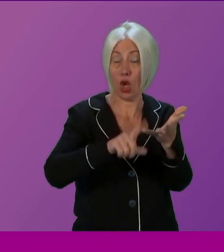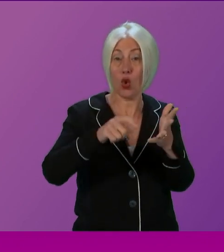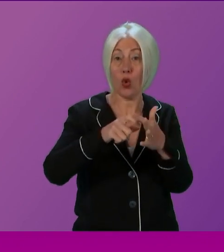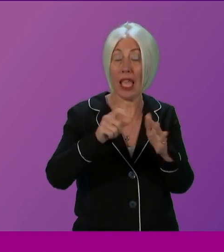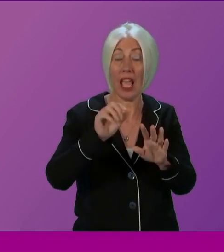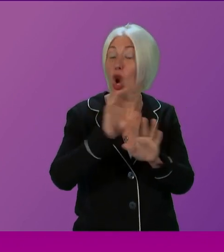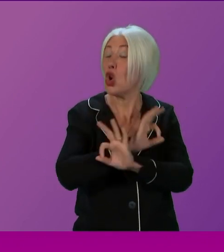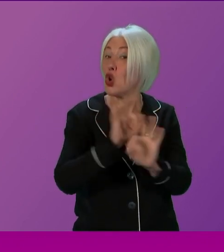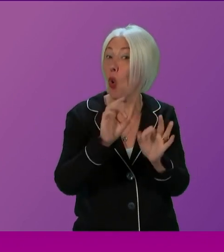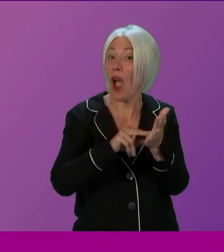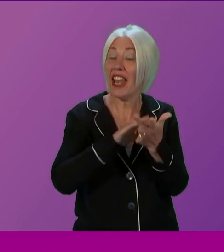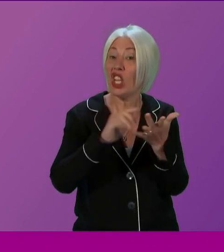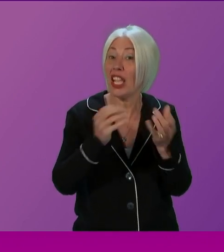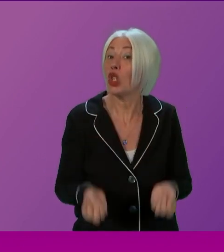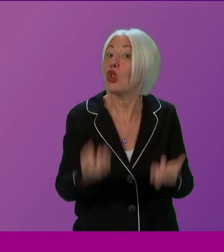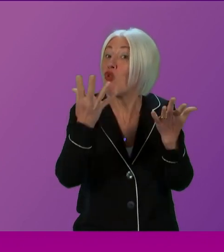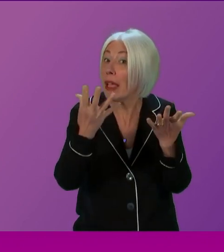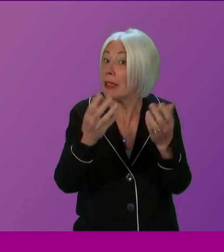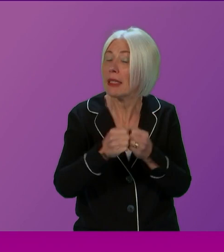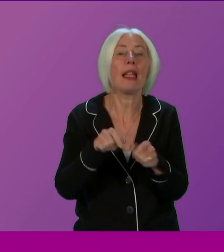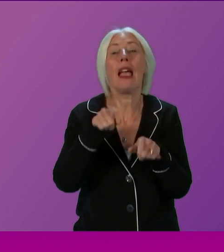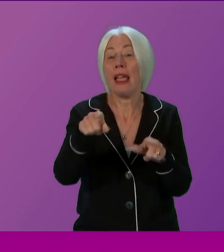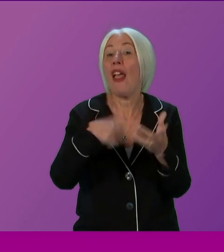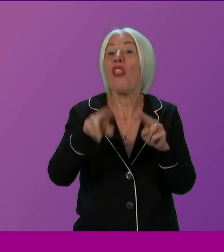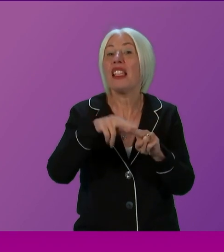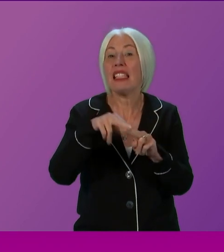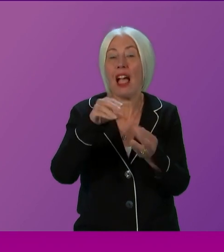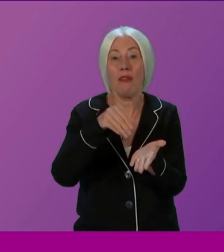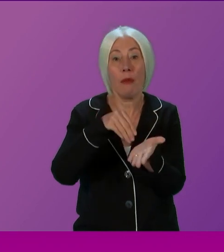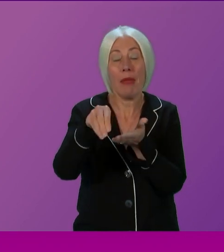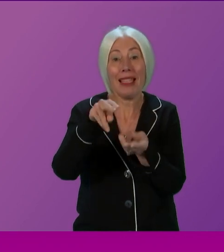the highest-paid NHS workforce anywhere on these islands. There has been a significant